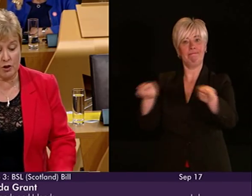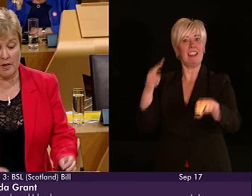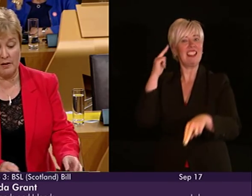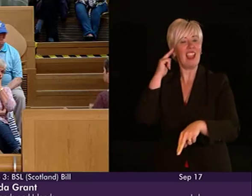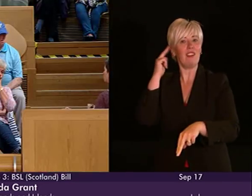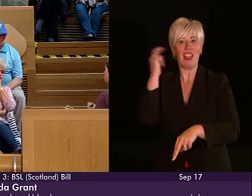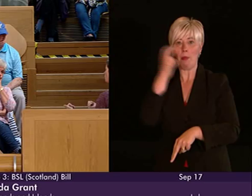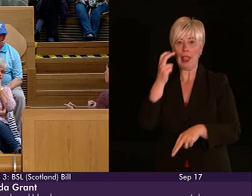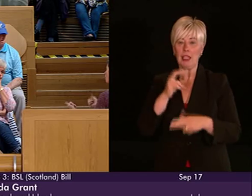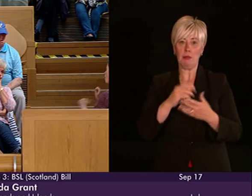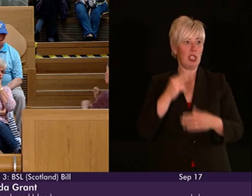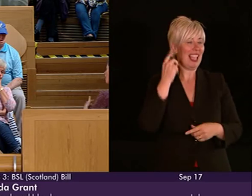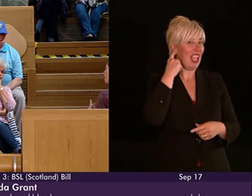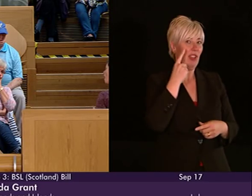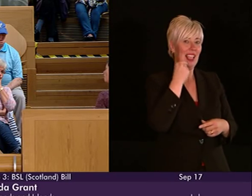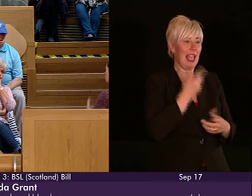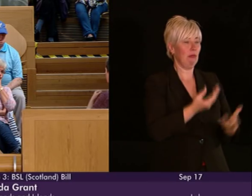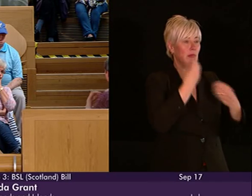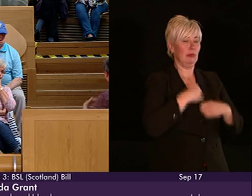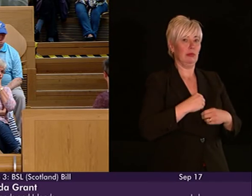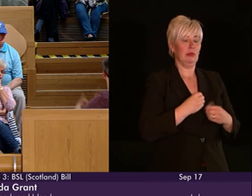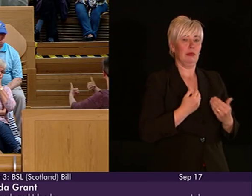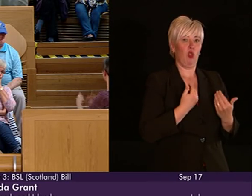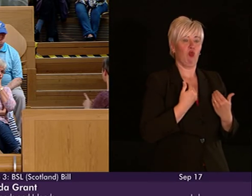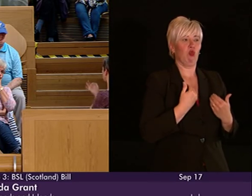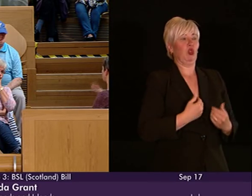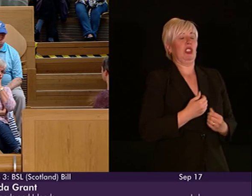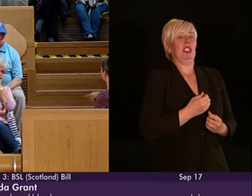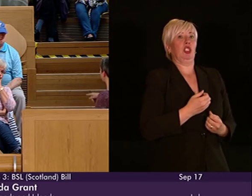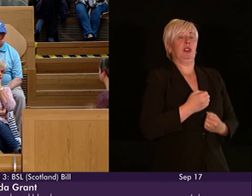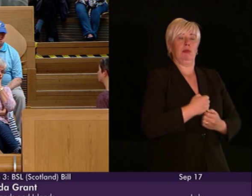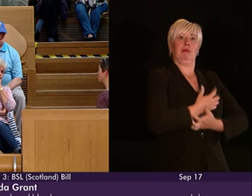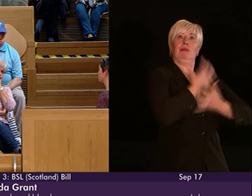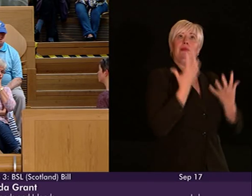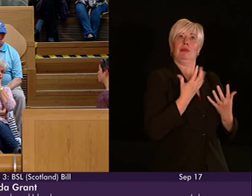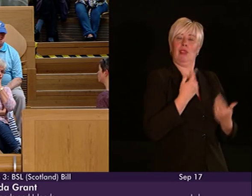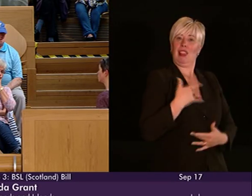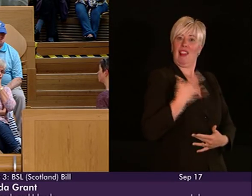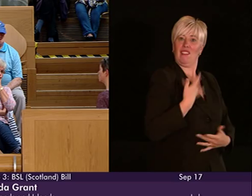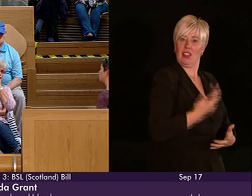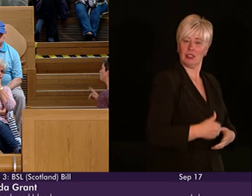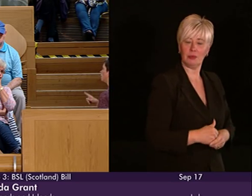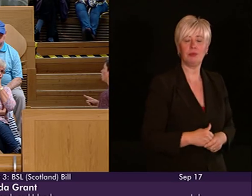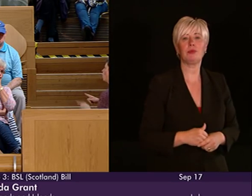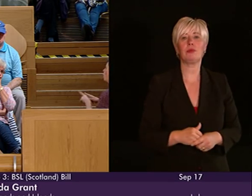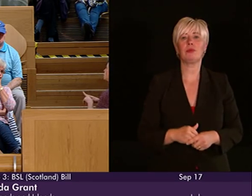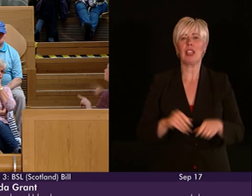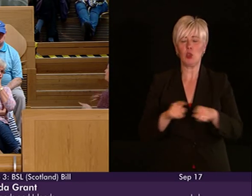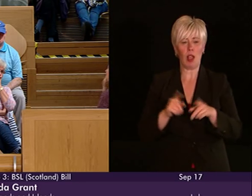enrich those young people’s lives. We need to look at rolling out more BSL training.